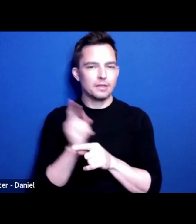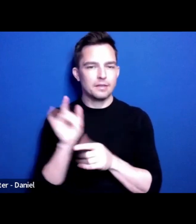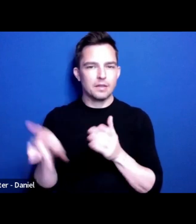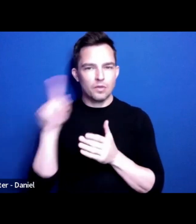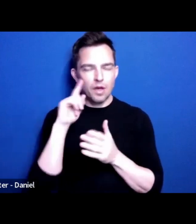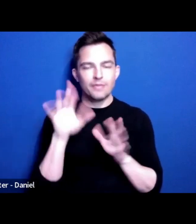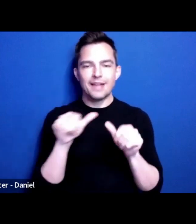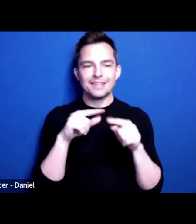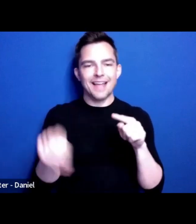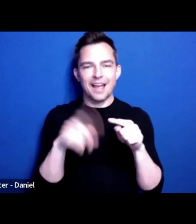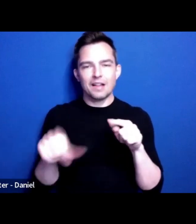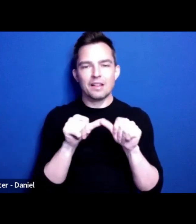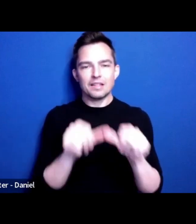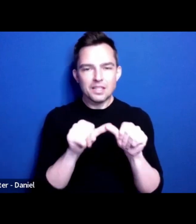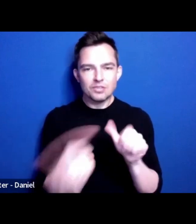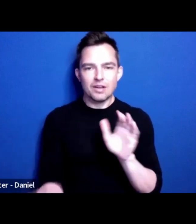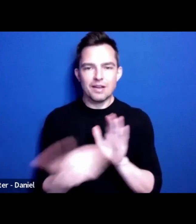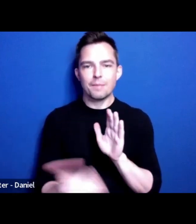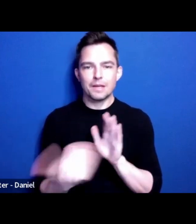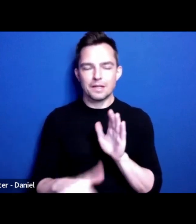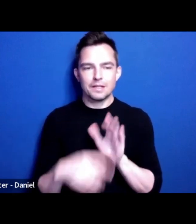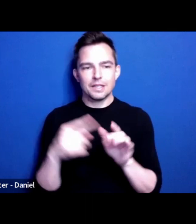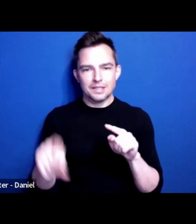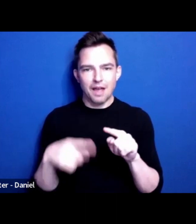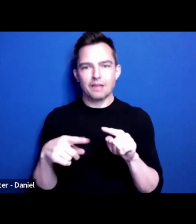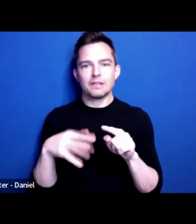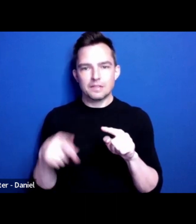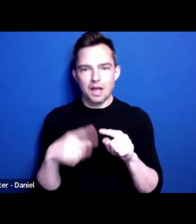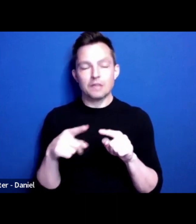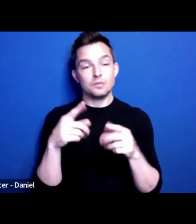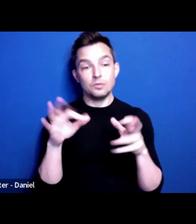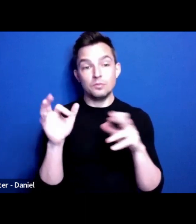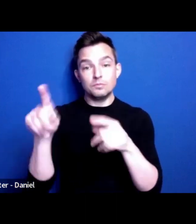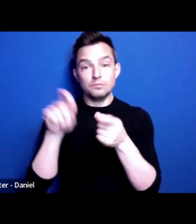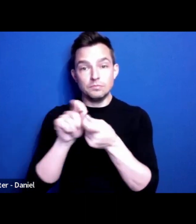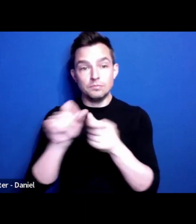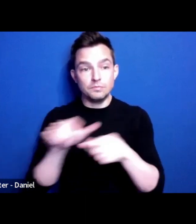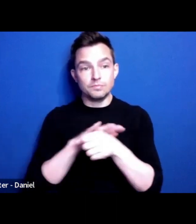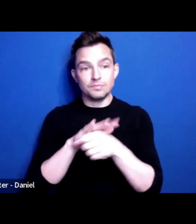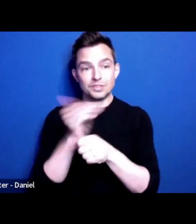that cycle continued to happen. And then once I went back to certain areas and tried to get help, or tell people something